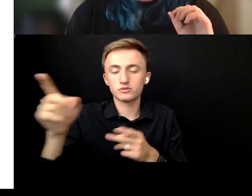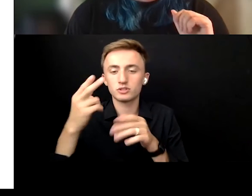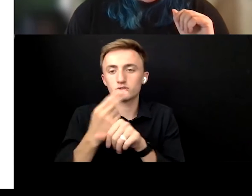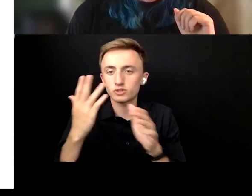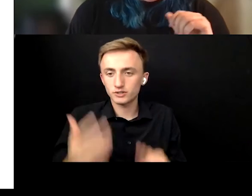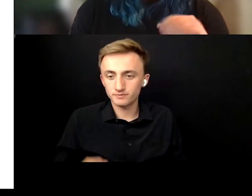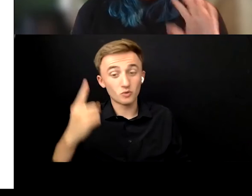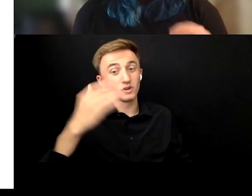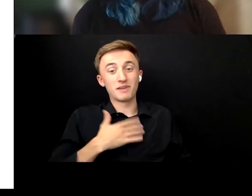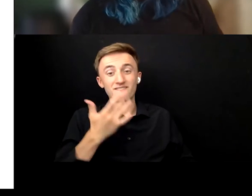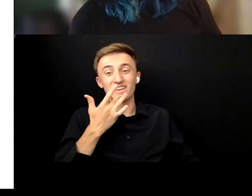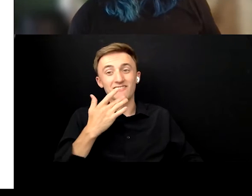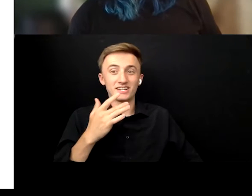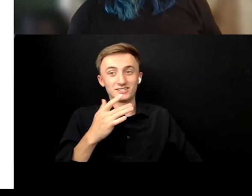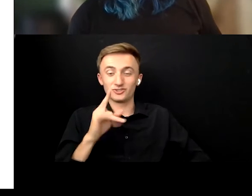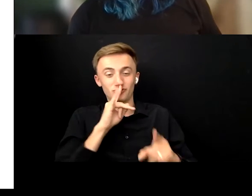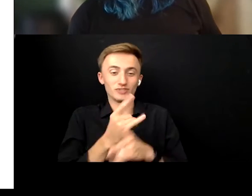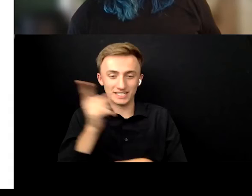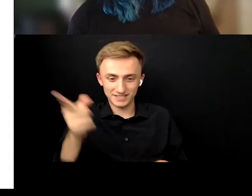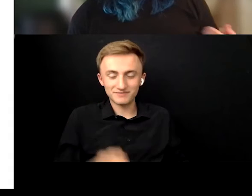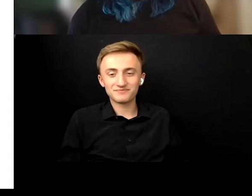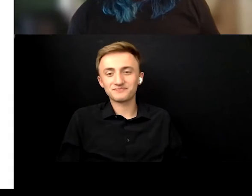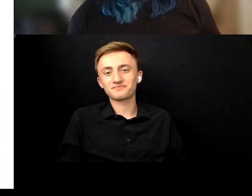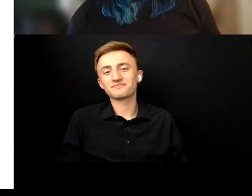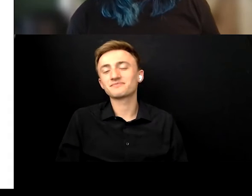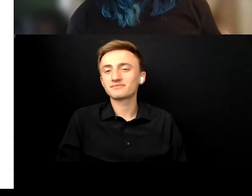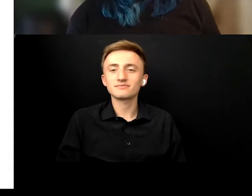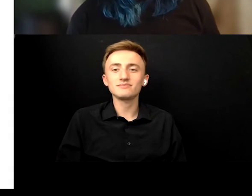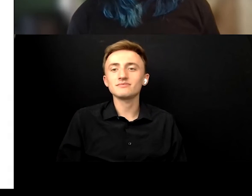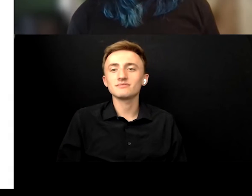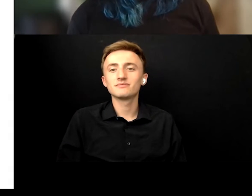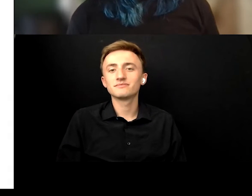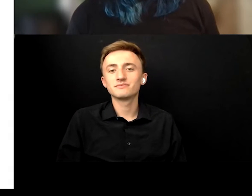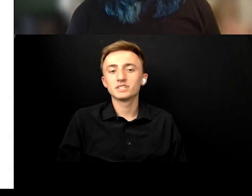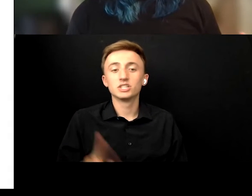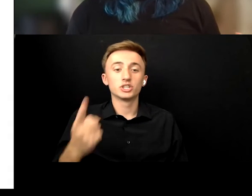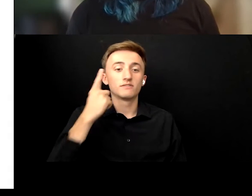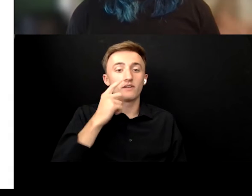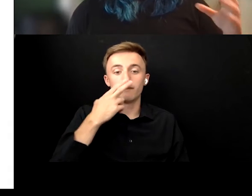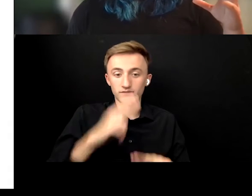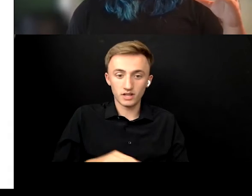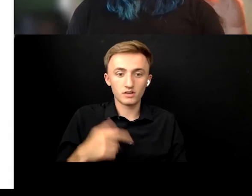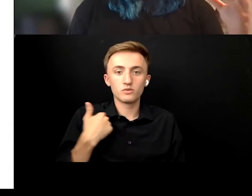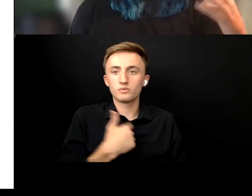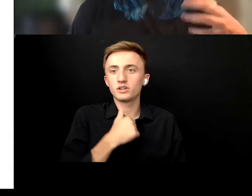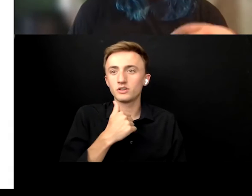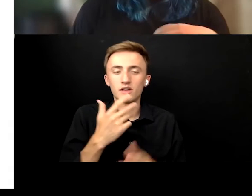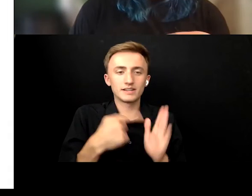tricks right here. And then, just for fun, let's look at our example again of those three sections